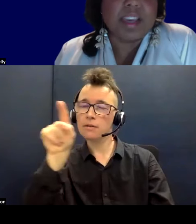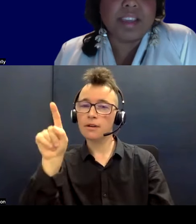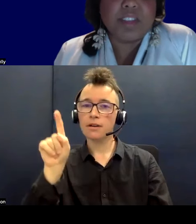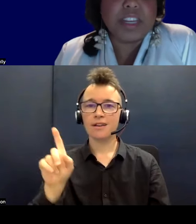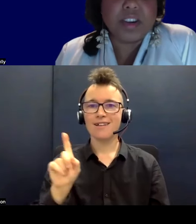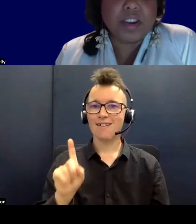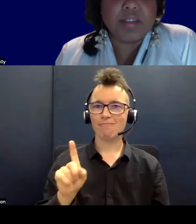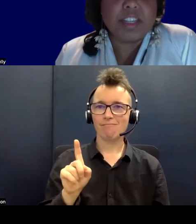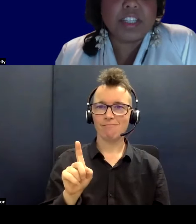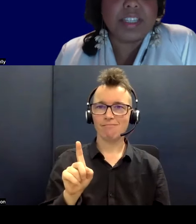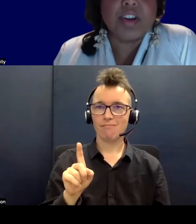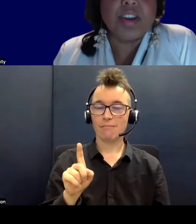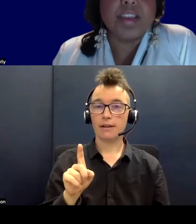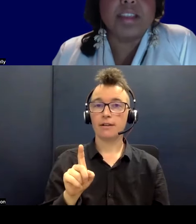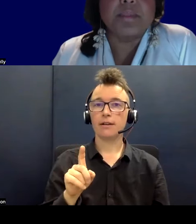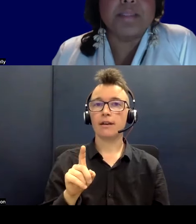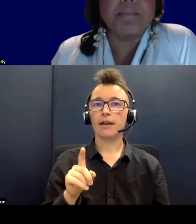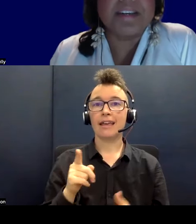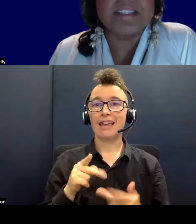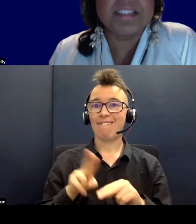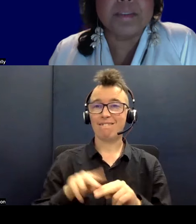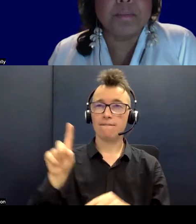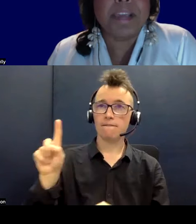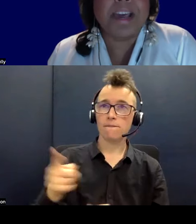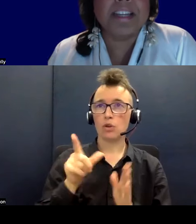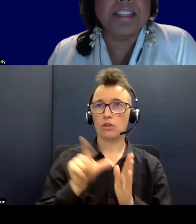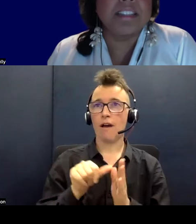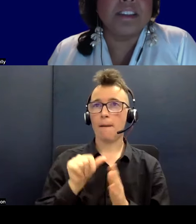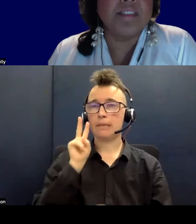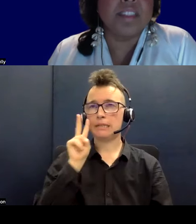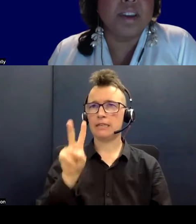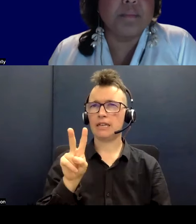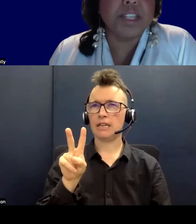if you didn't originally know that this was a bus it would be hard to decipher the object.